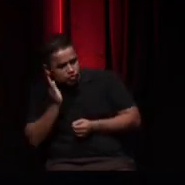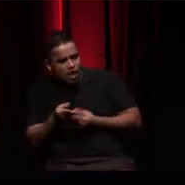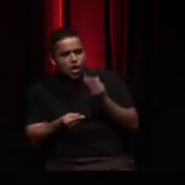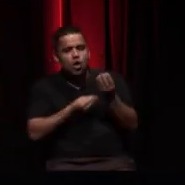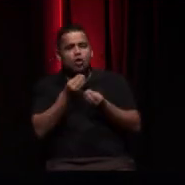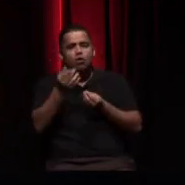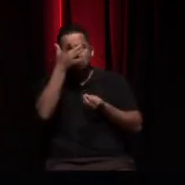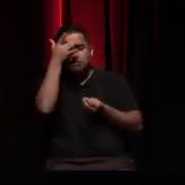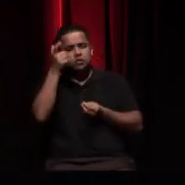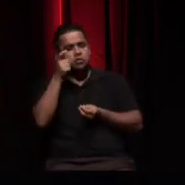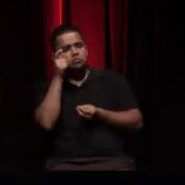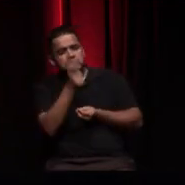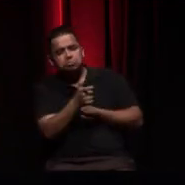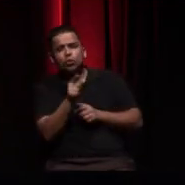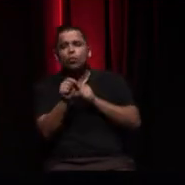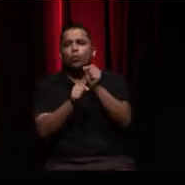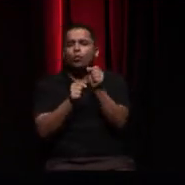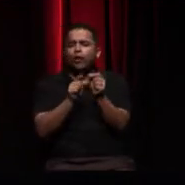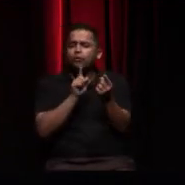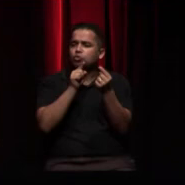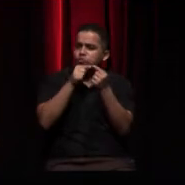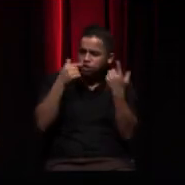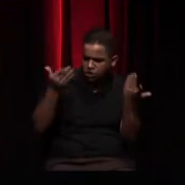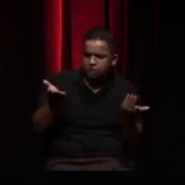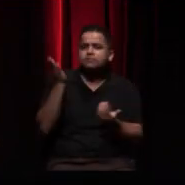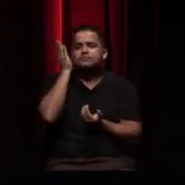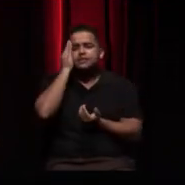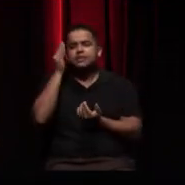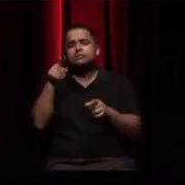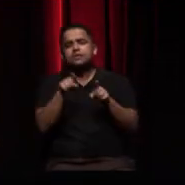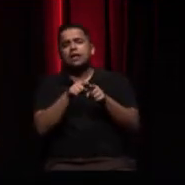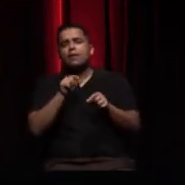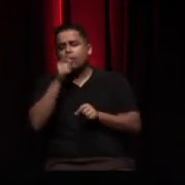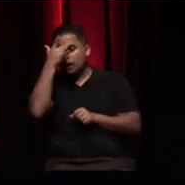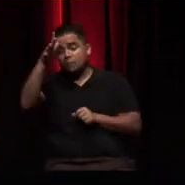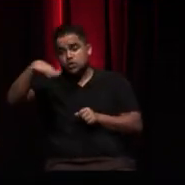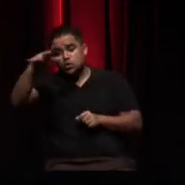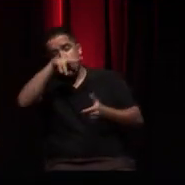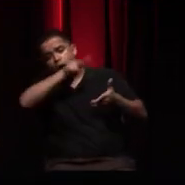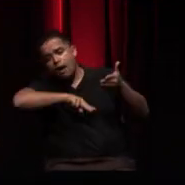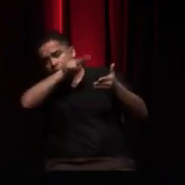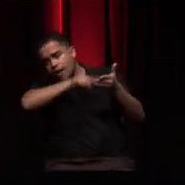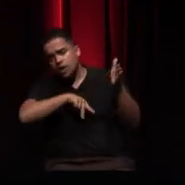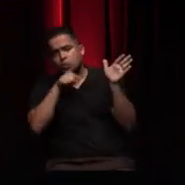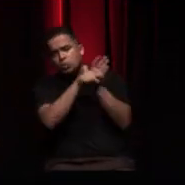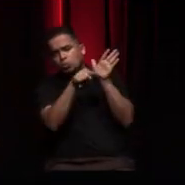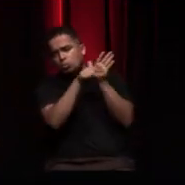what its audience wants what are our readers’ worries.